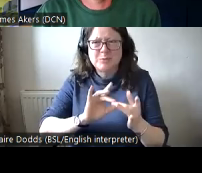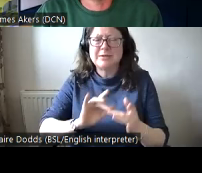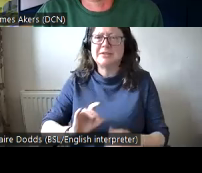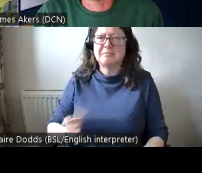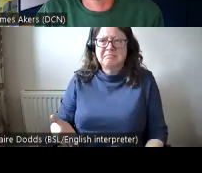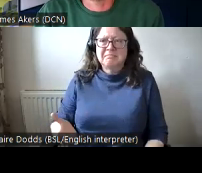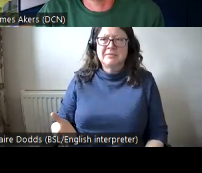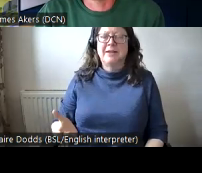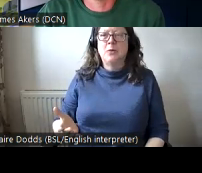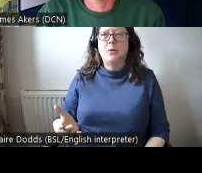if you're an actual user.